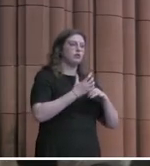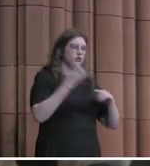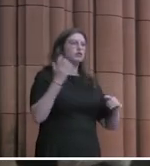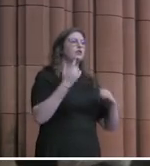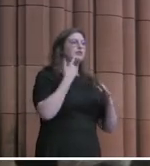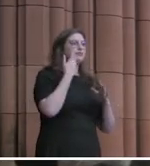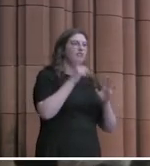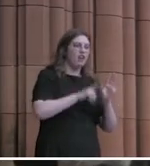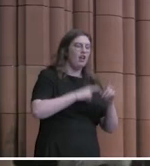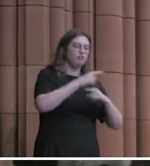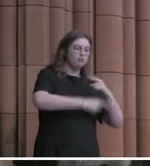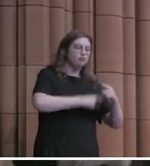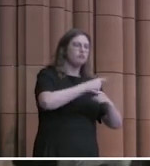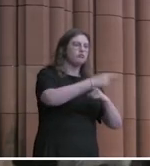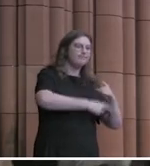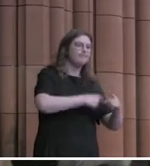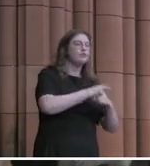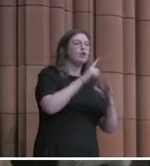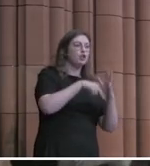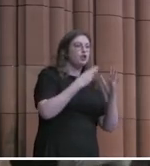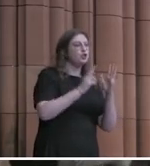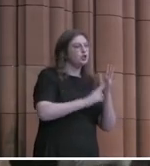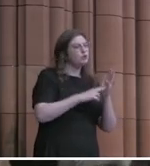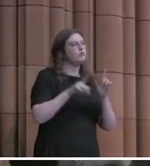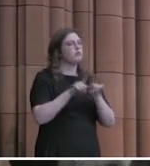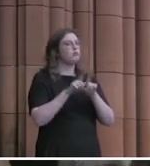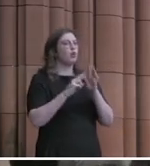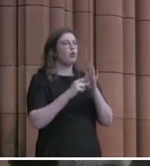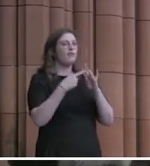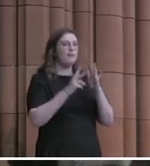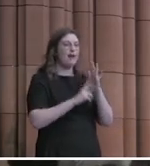one in the June sitting and one in November sitting. And this is the last day